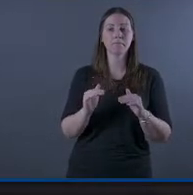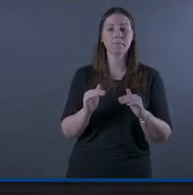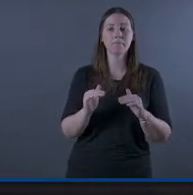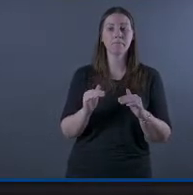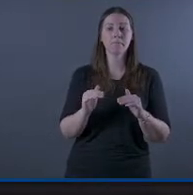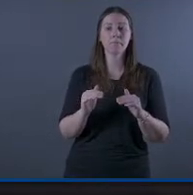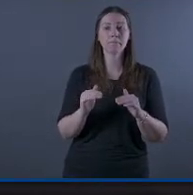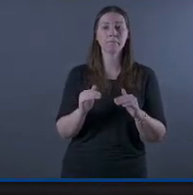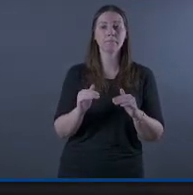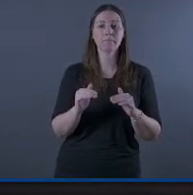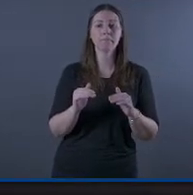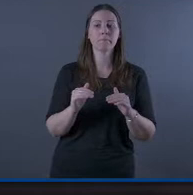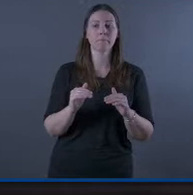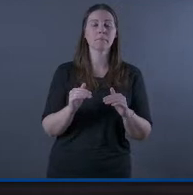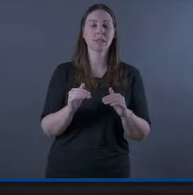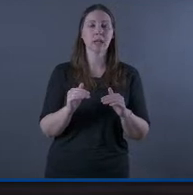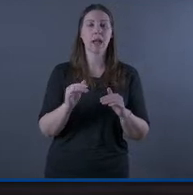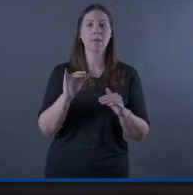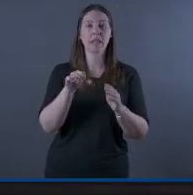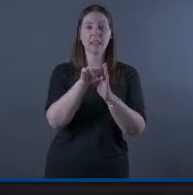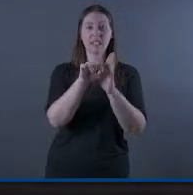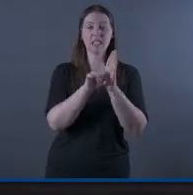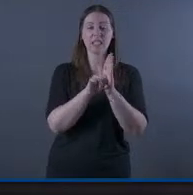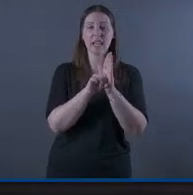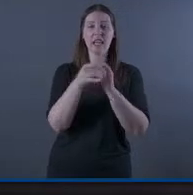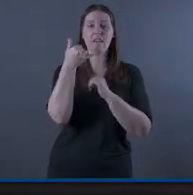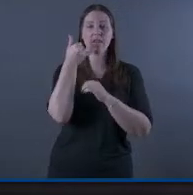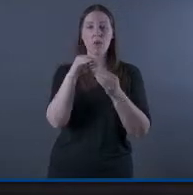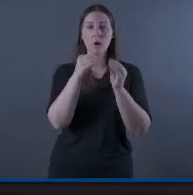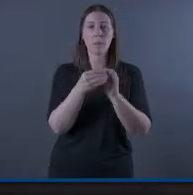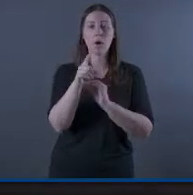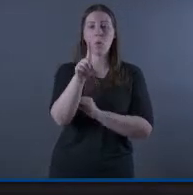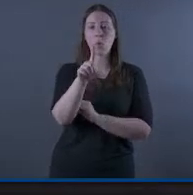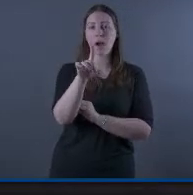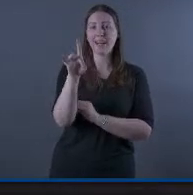that state hotline, which is 1-800-525-0127.